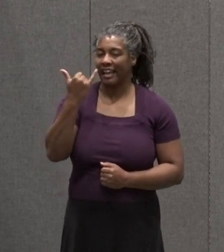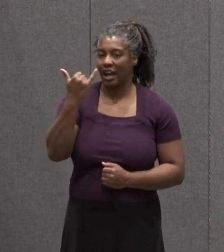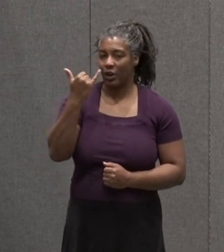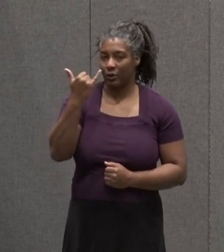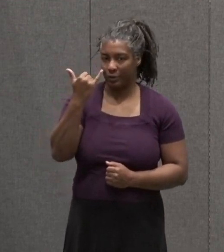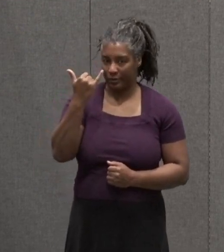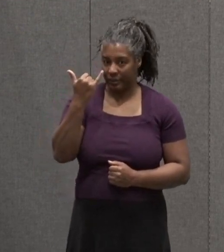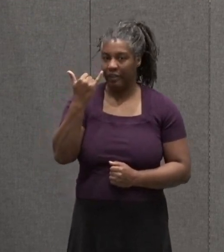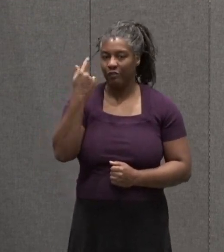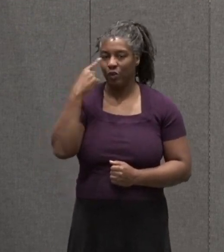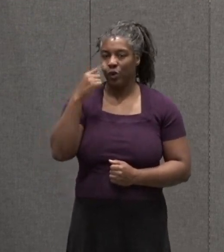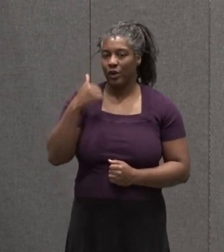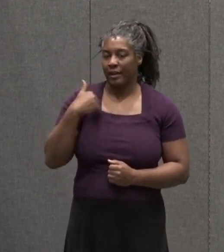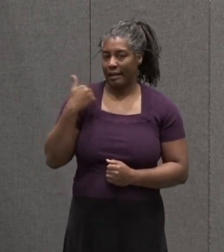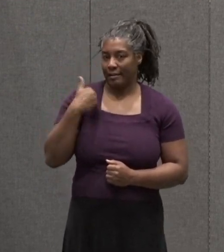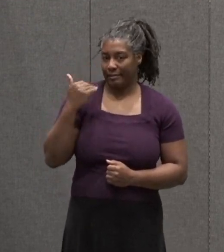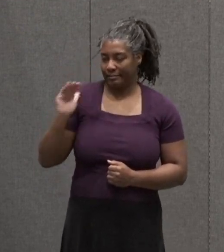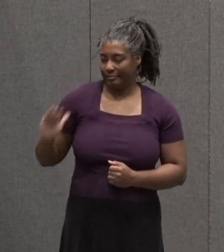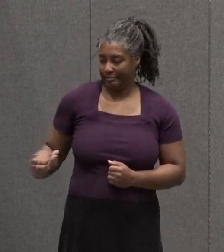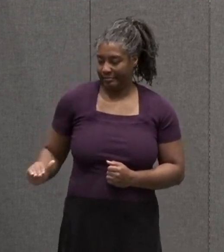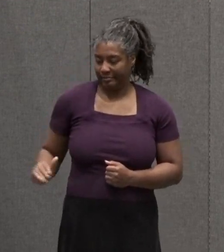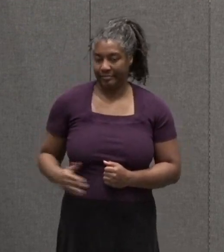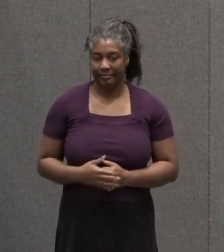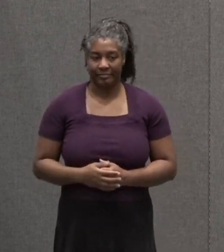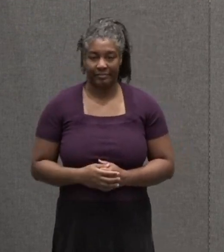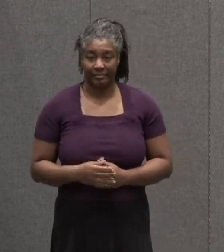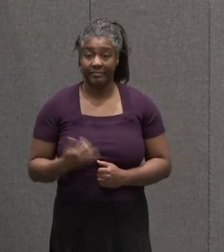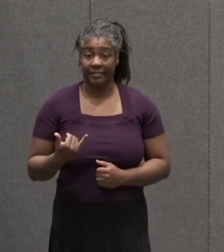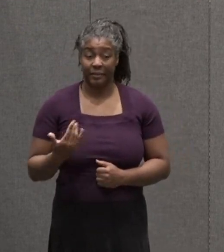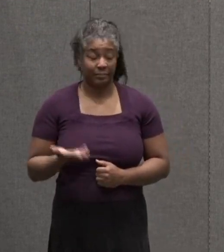So ready, namaste, butterfly up, butterfly down.